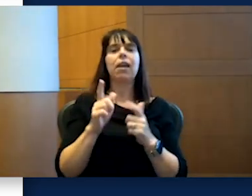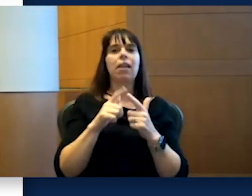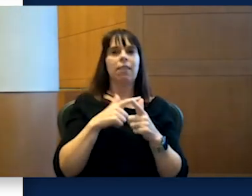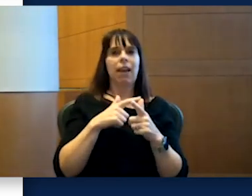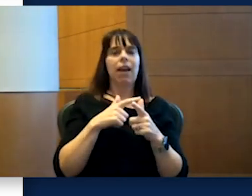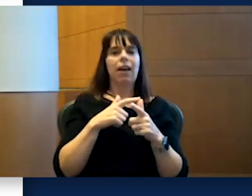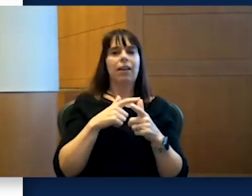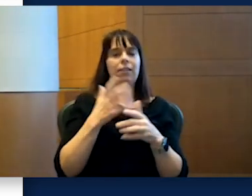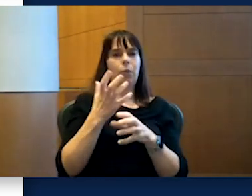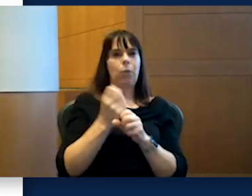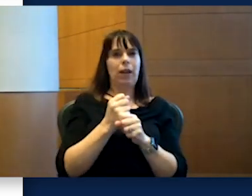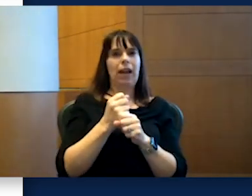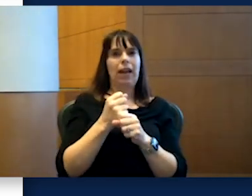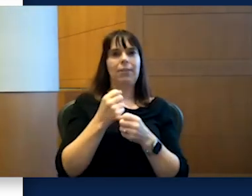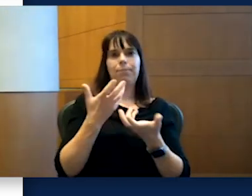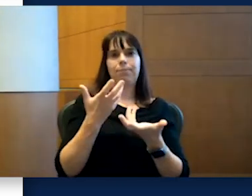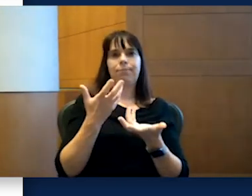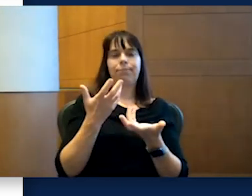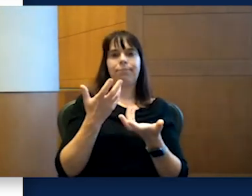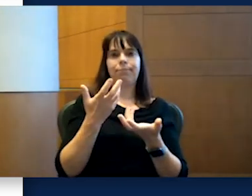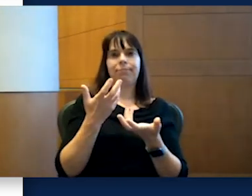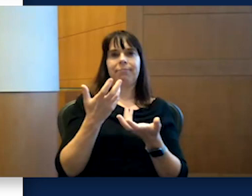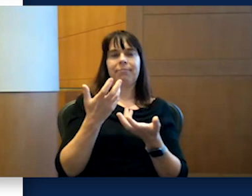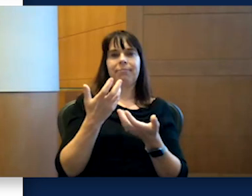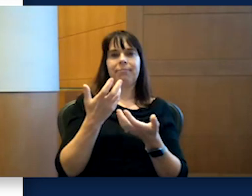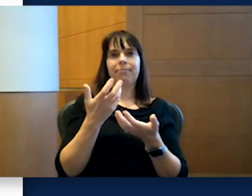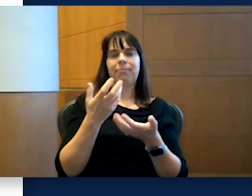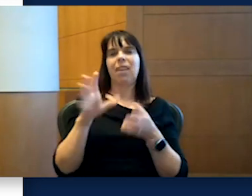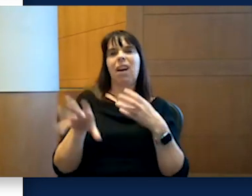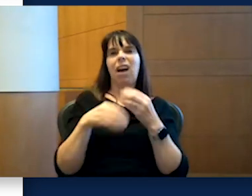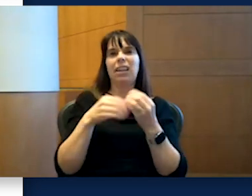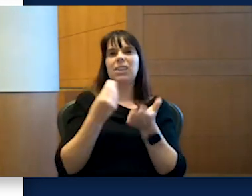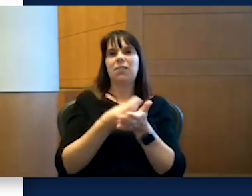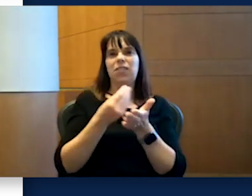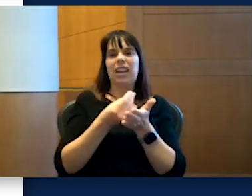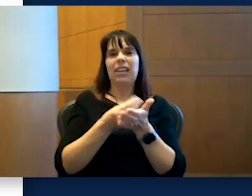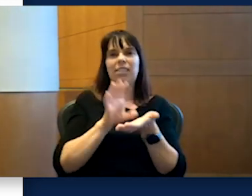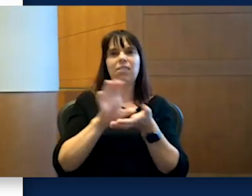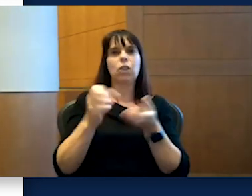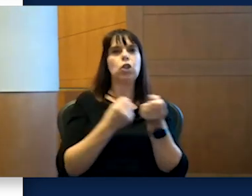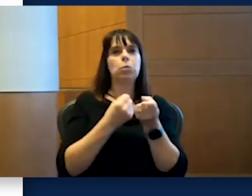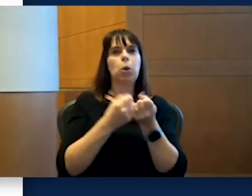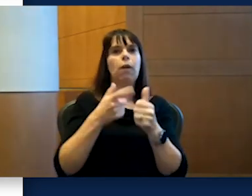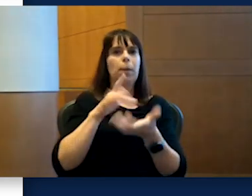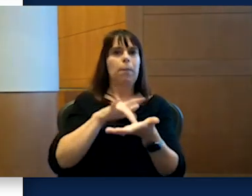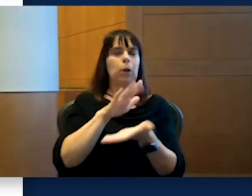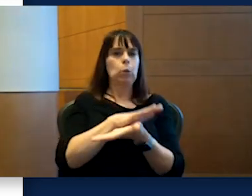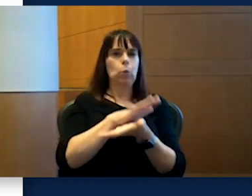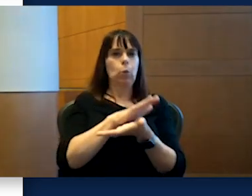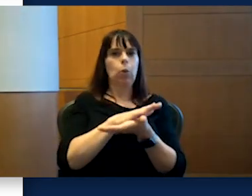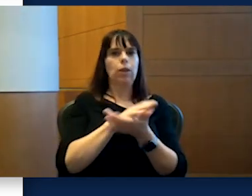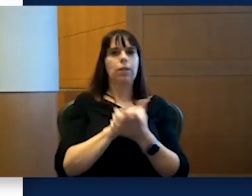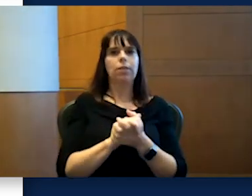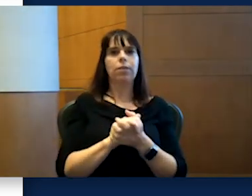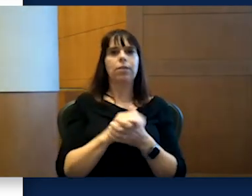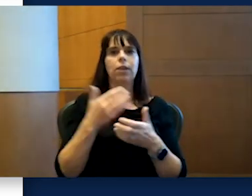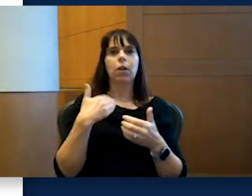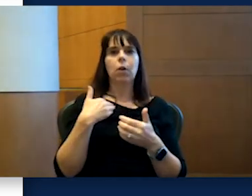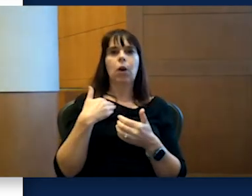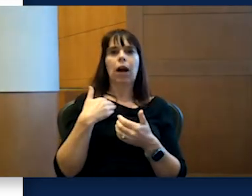Because in order to use the title Center you need to get official approval. We got that in the Fall of 2019 and then we received additional funds and support from the Medical School. We have physical office space down in the lower level of Burlington, Suite 6. And this is, I think, a benefit for folks who want to collaborate in the future.